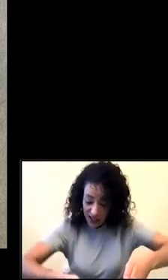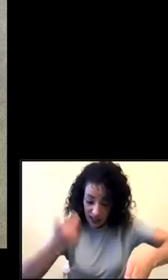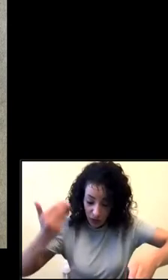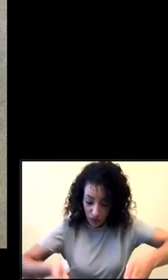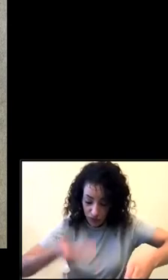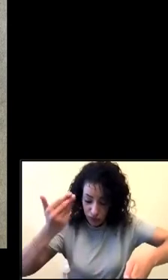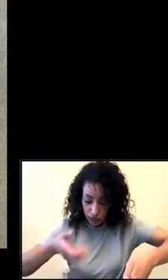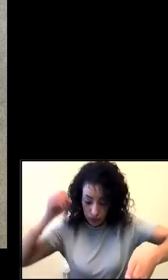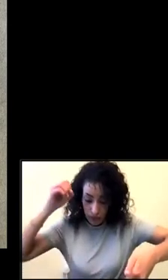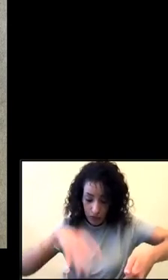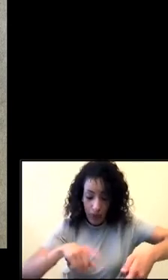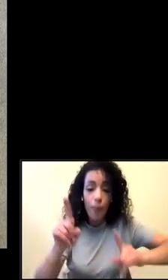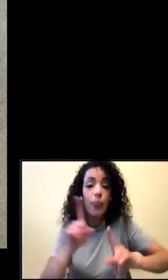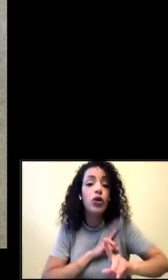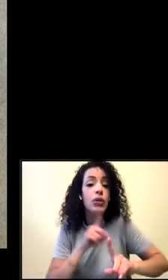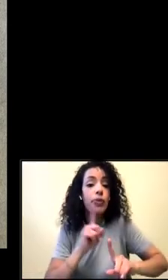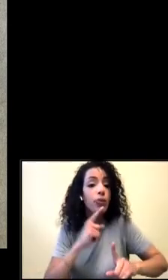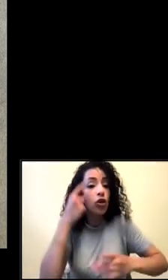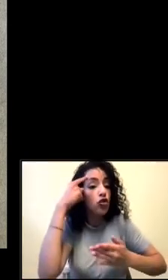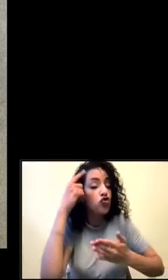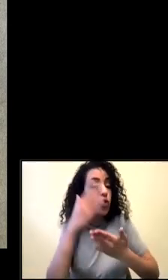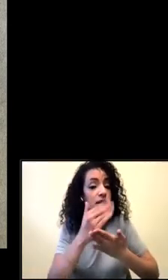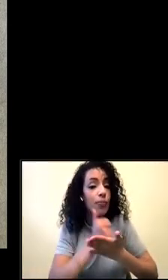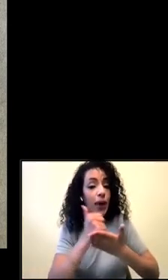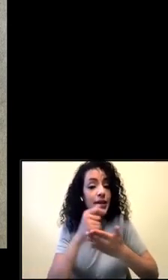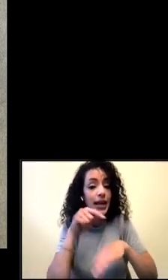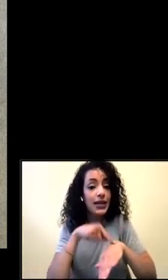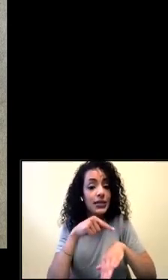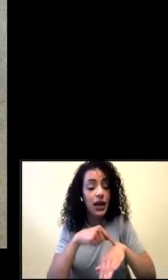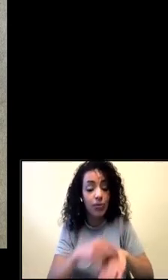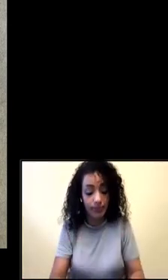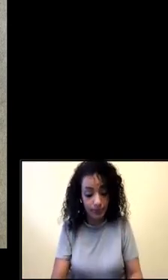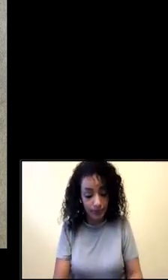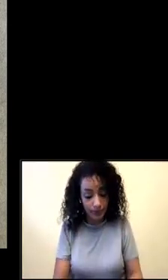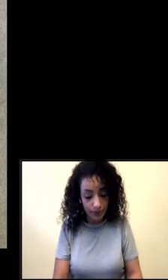people didn't trust banks at the time so and as a result some people went back to